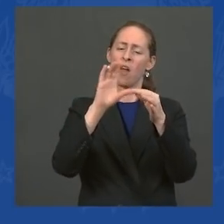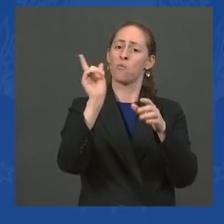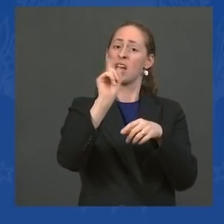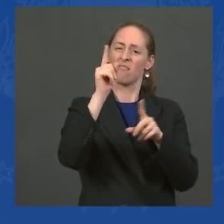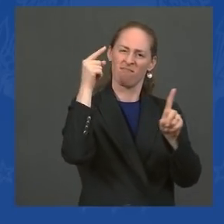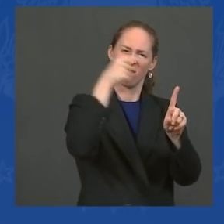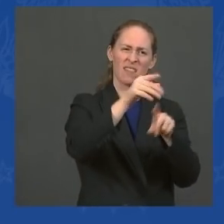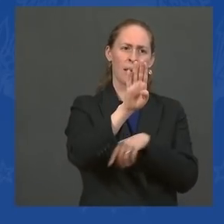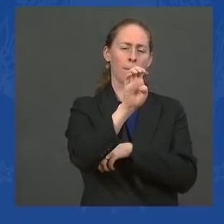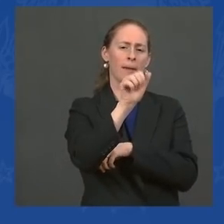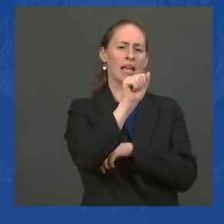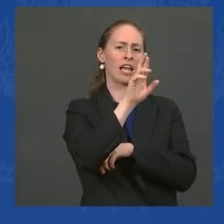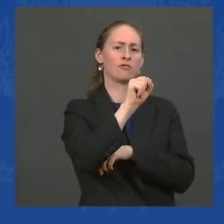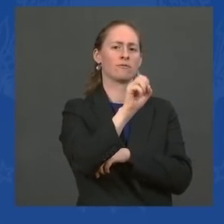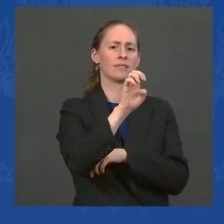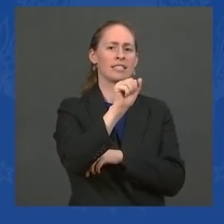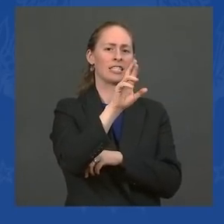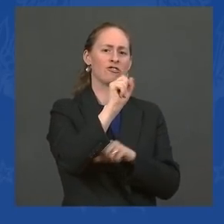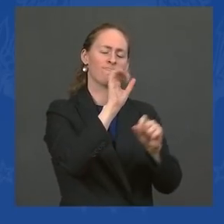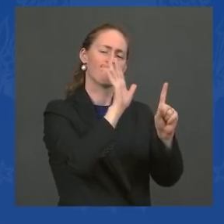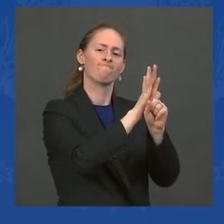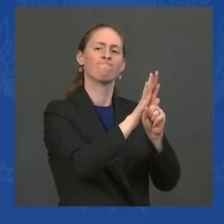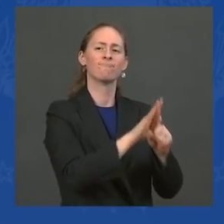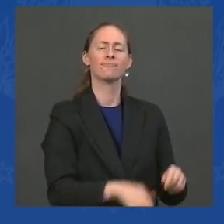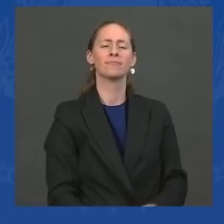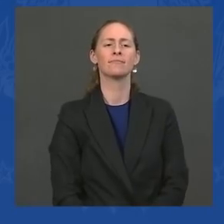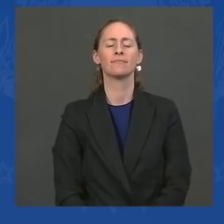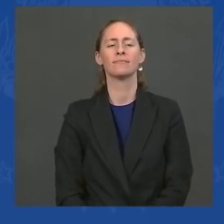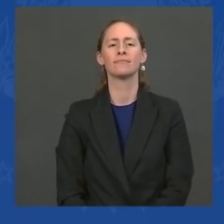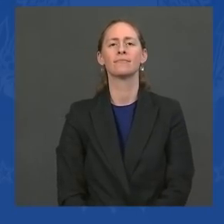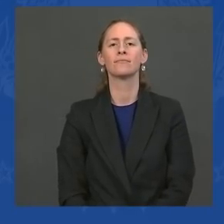Today children learn and sustain from their parents